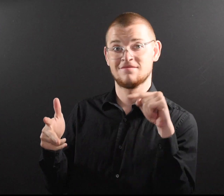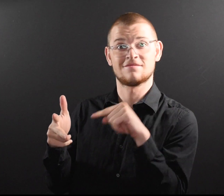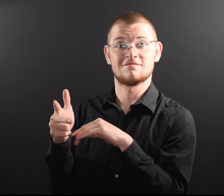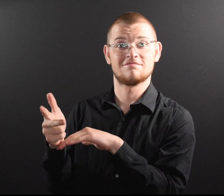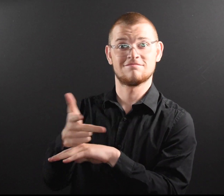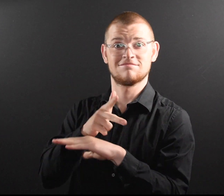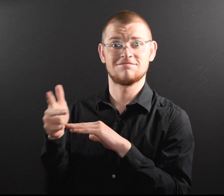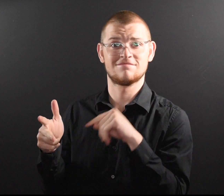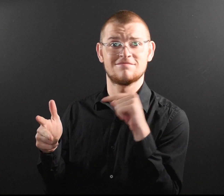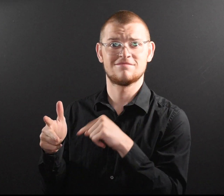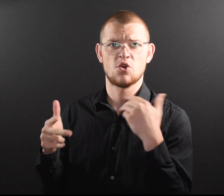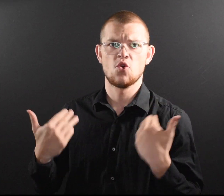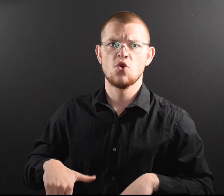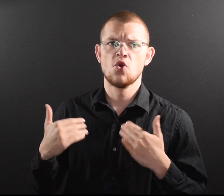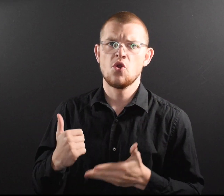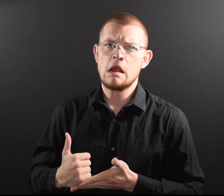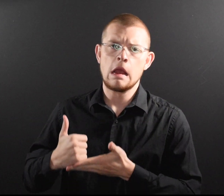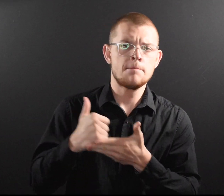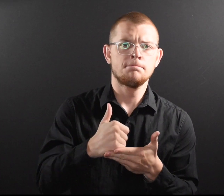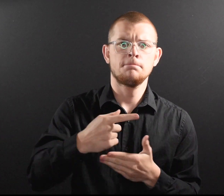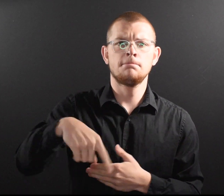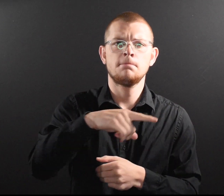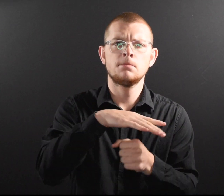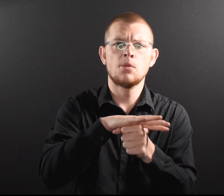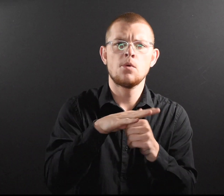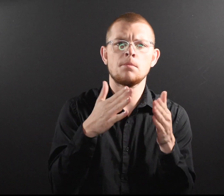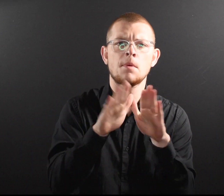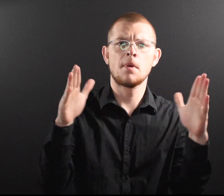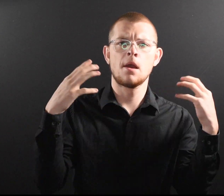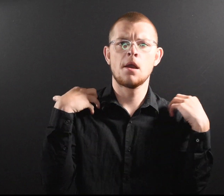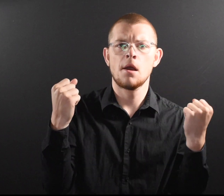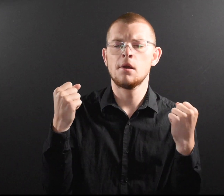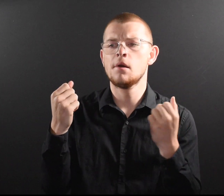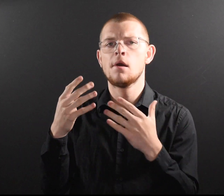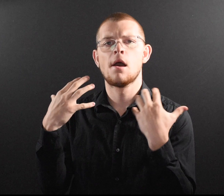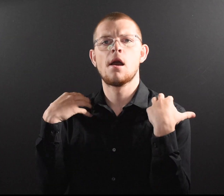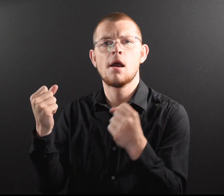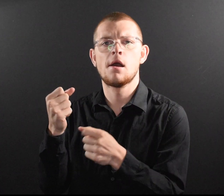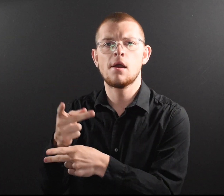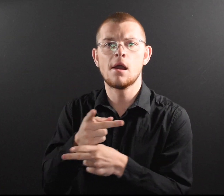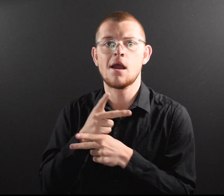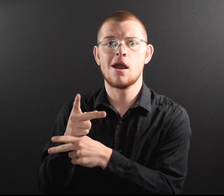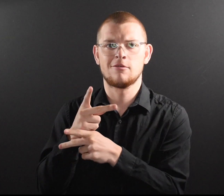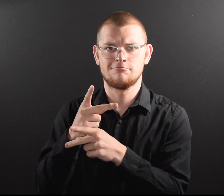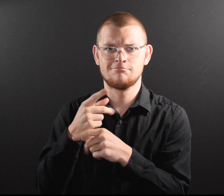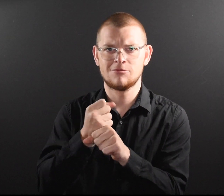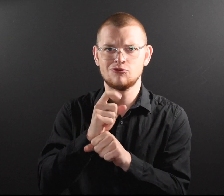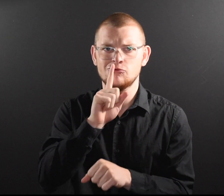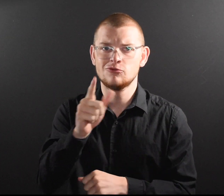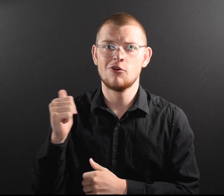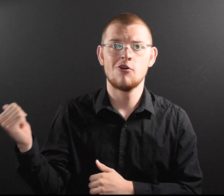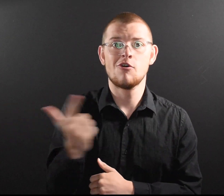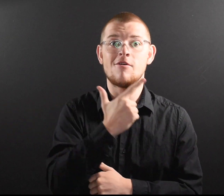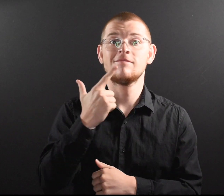vaccination units help supplement local public health and health care efforts to fill vaccine